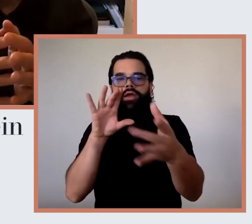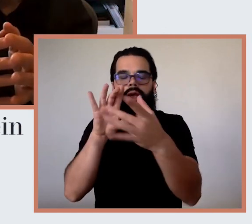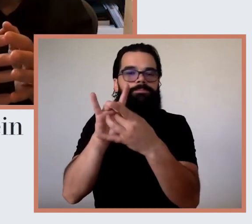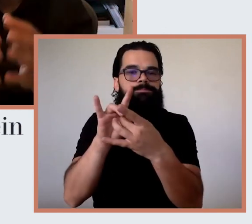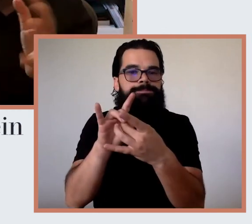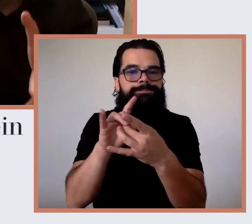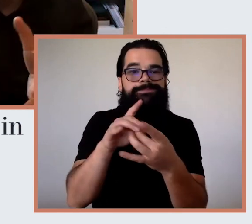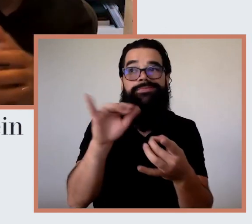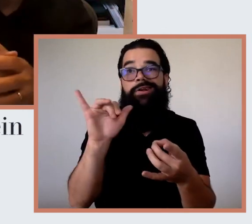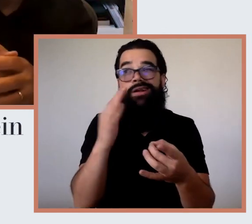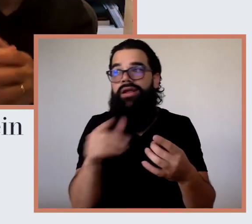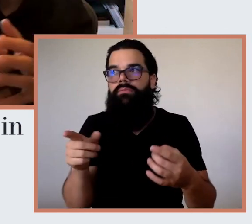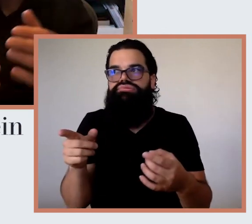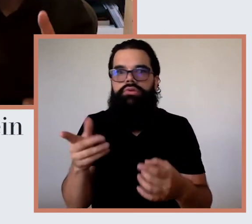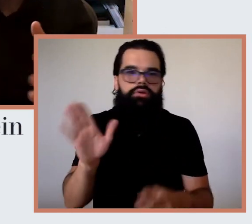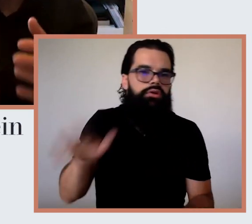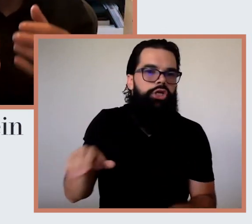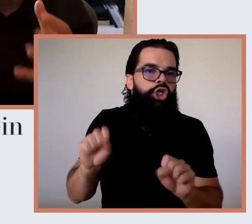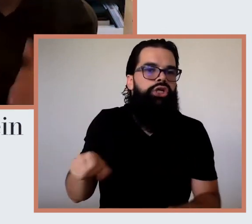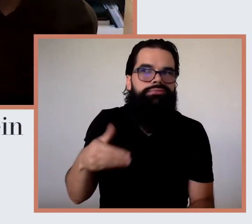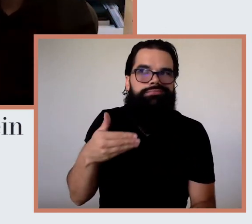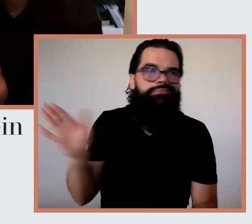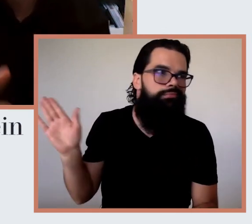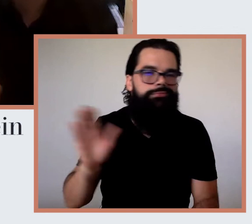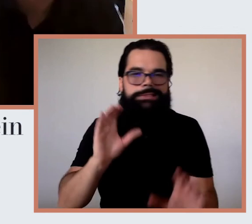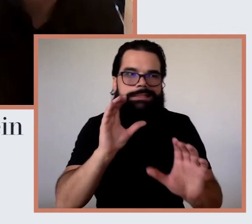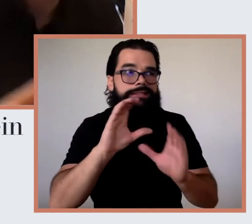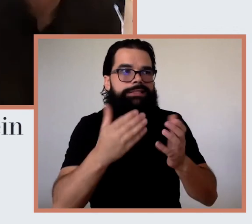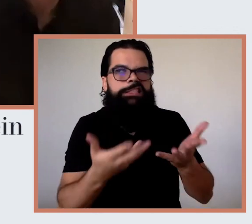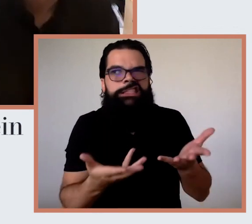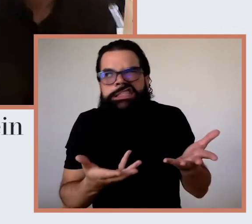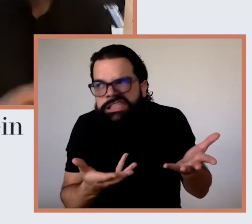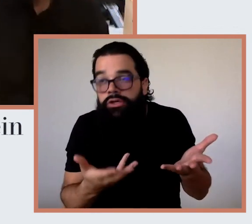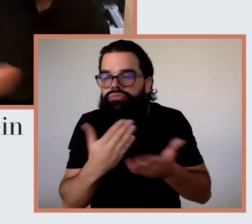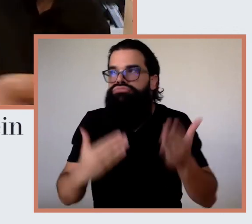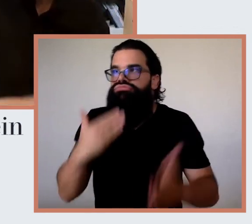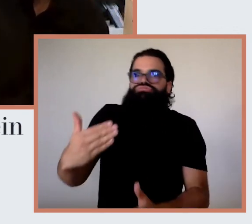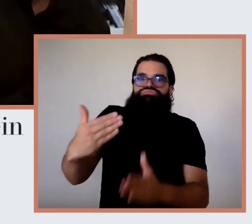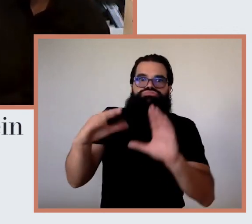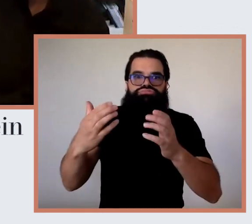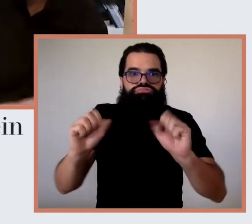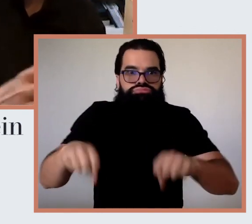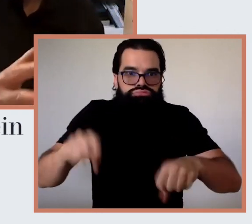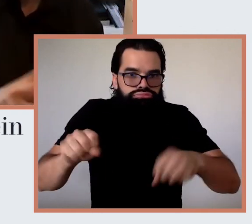who you can walk away and go, I really learned something. And sometimes it's the classes themselves that's why I think it's really important to be